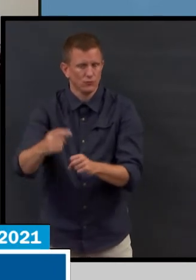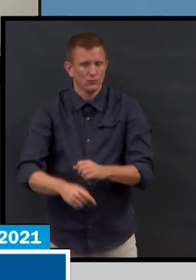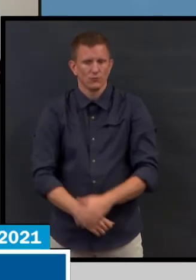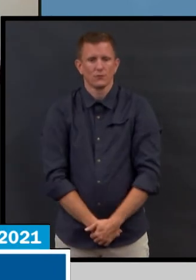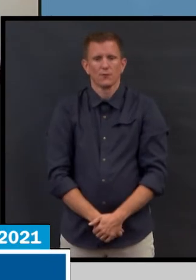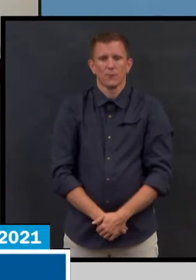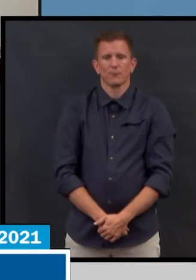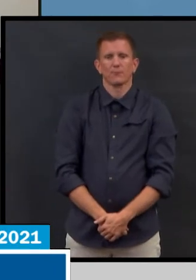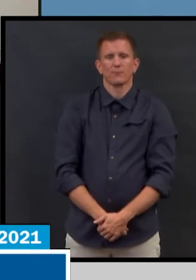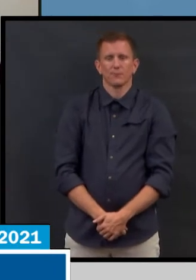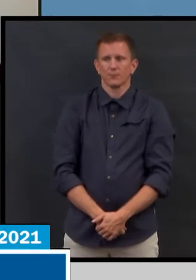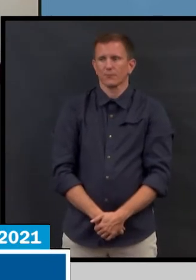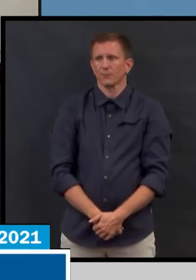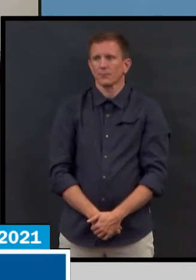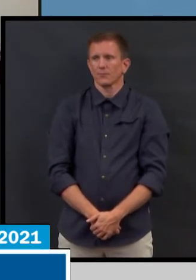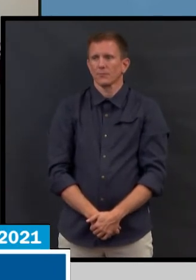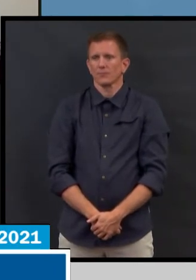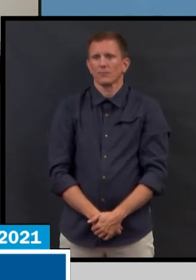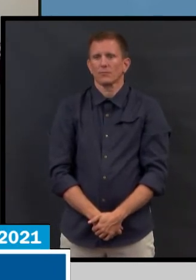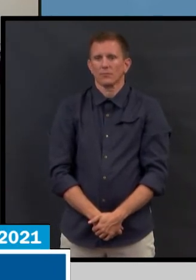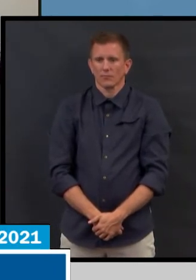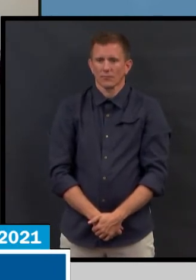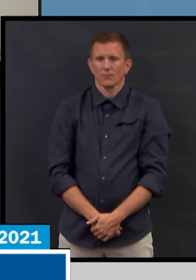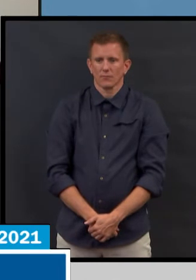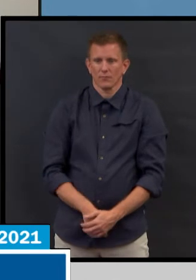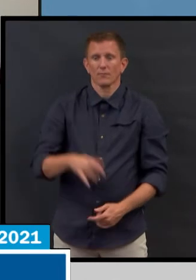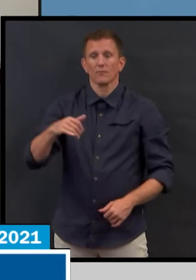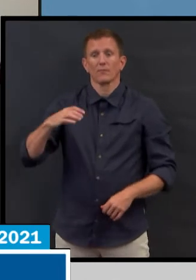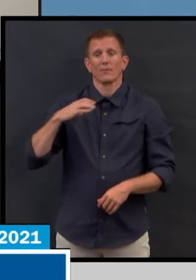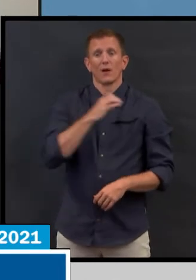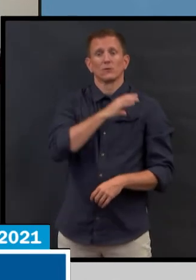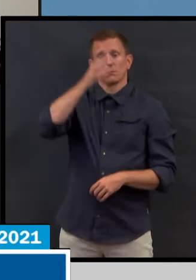and as councilman herndon already mentioned the fairfax park is complete and a ribbon